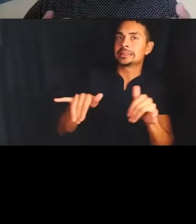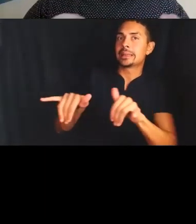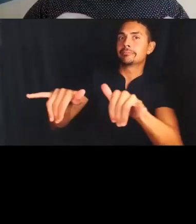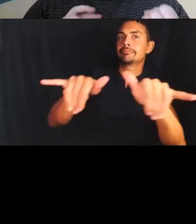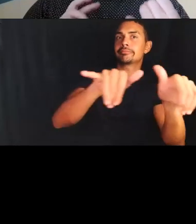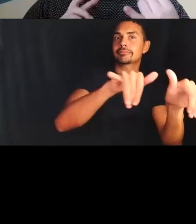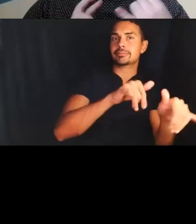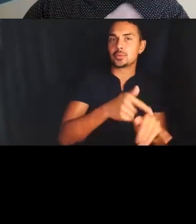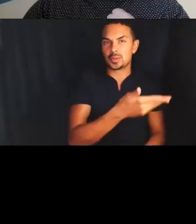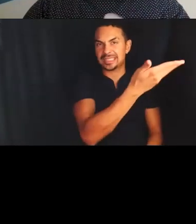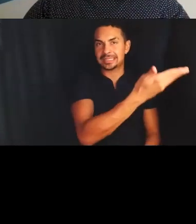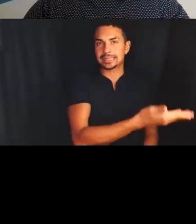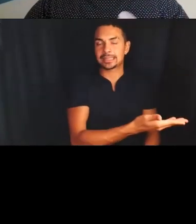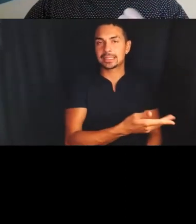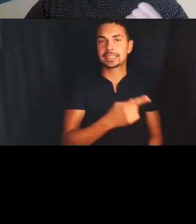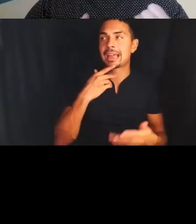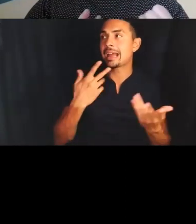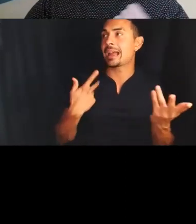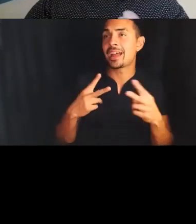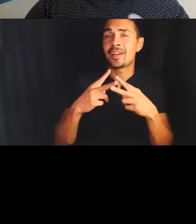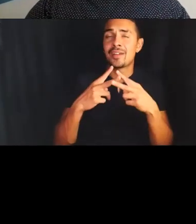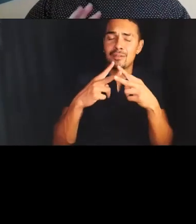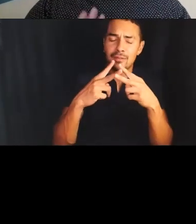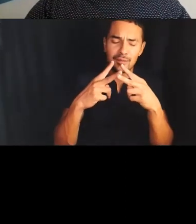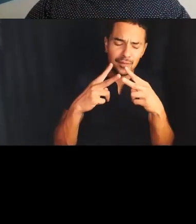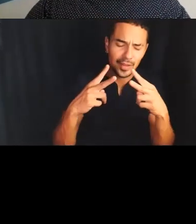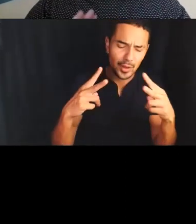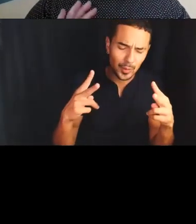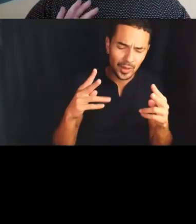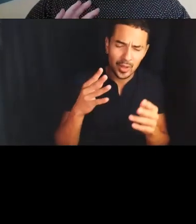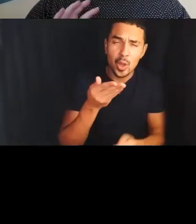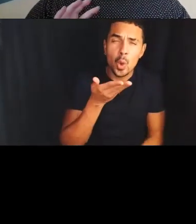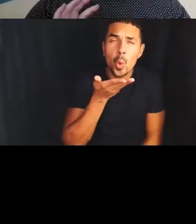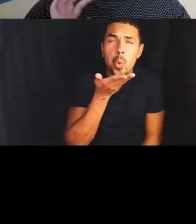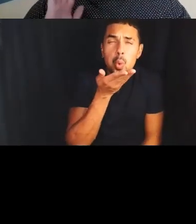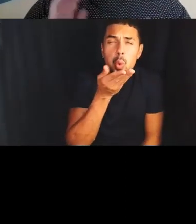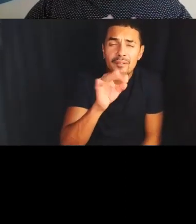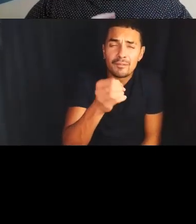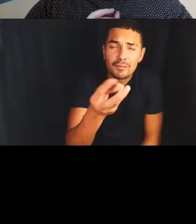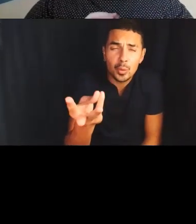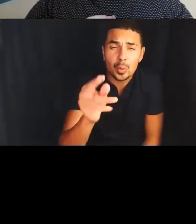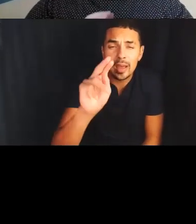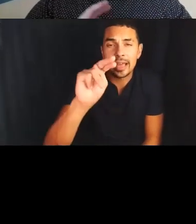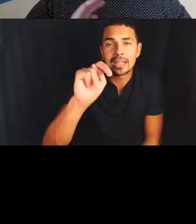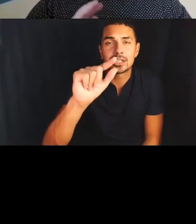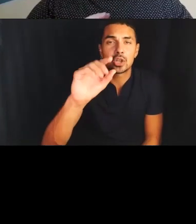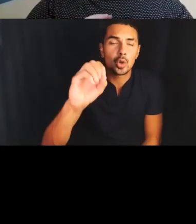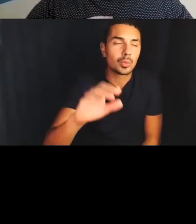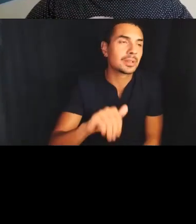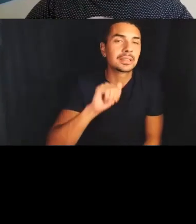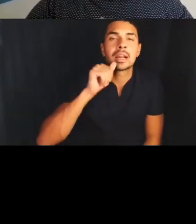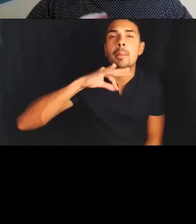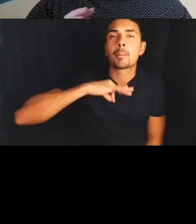that there are very few organizations, NGOs, nonprofits that they would go to.